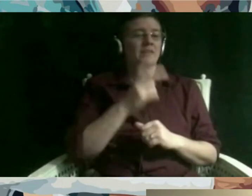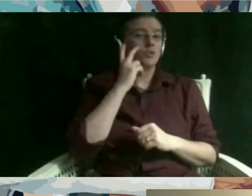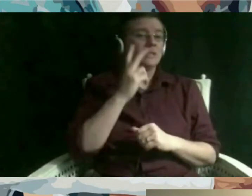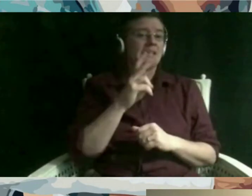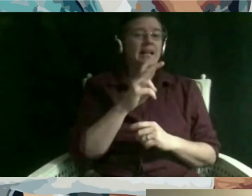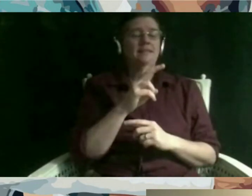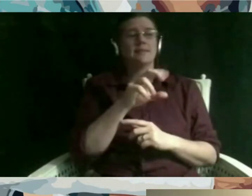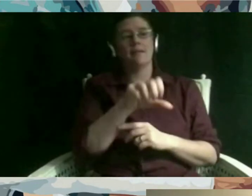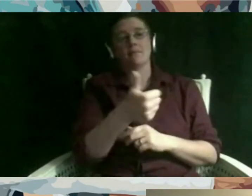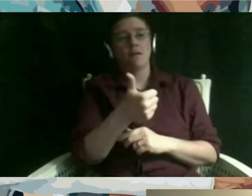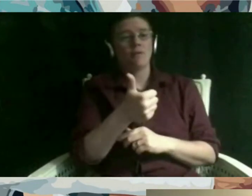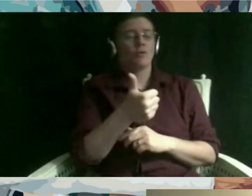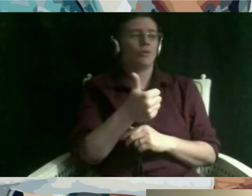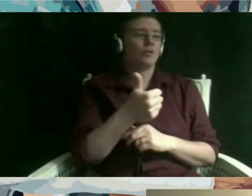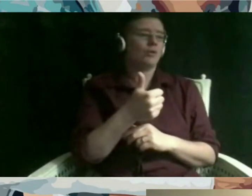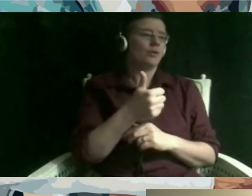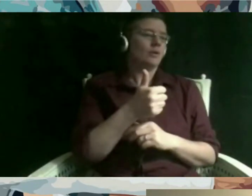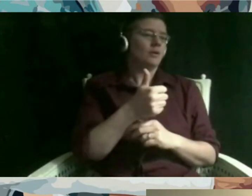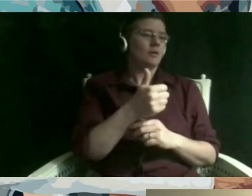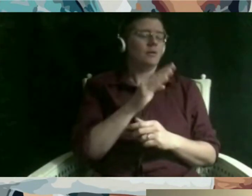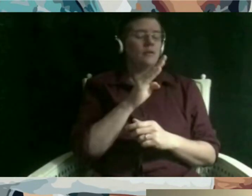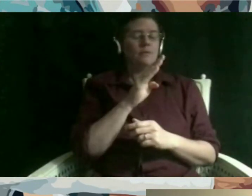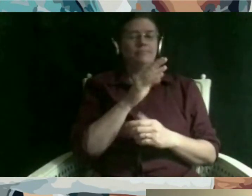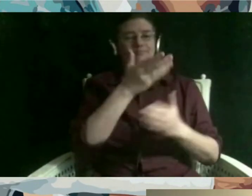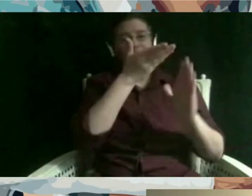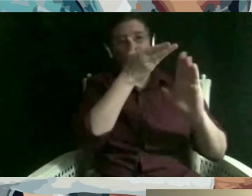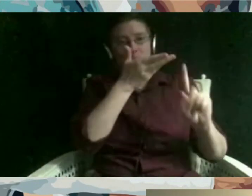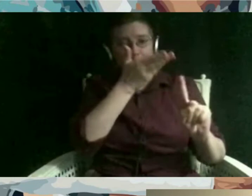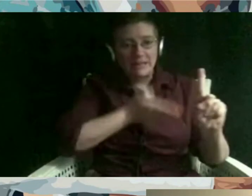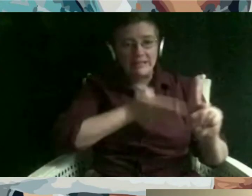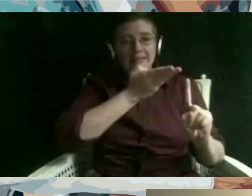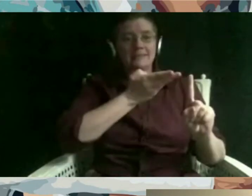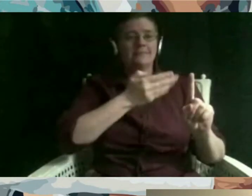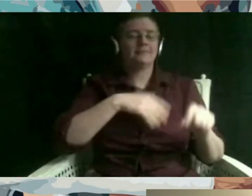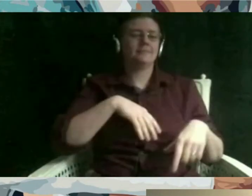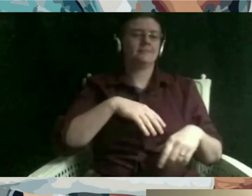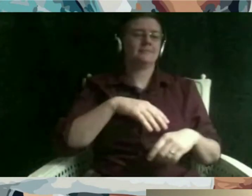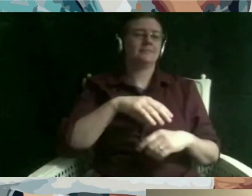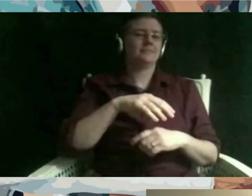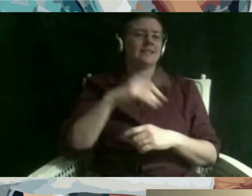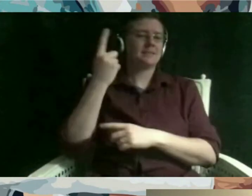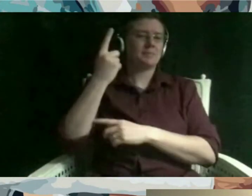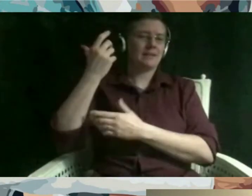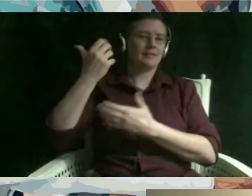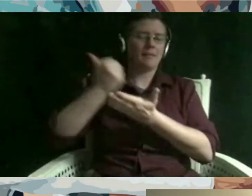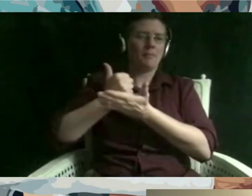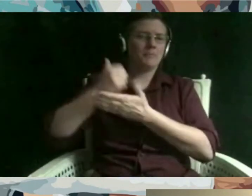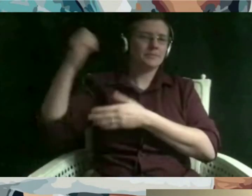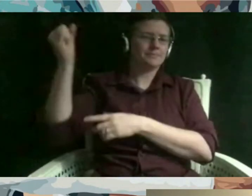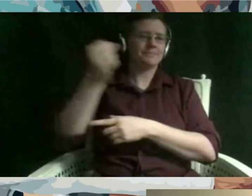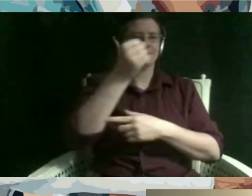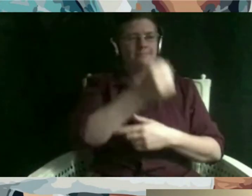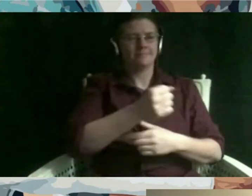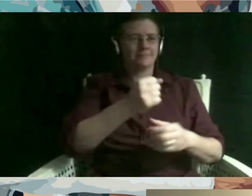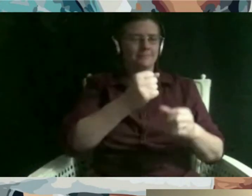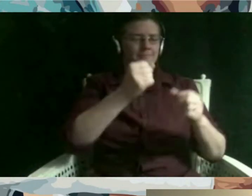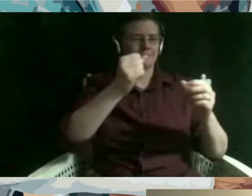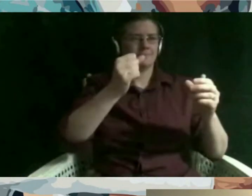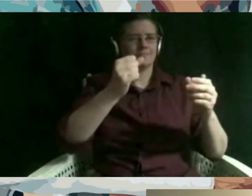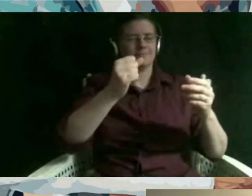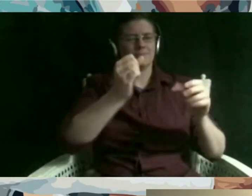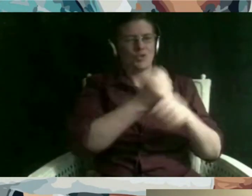another life form that something uh helped create and bring into existence how can you hate it it's